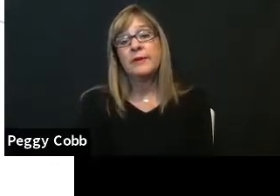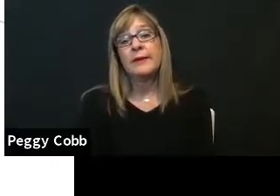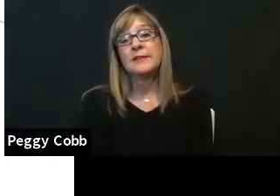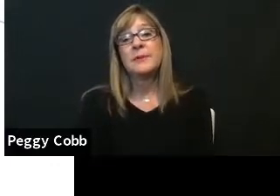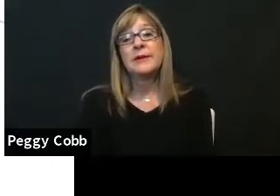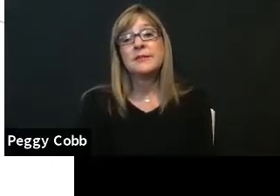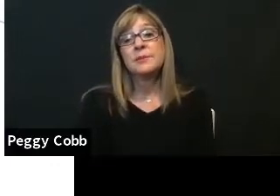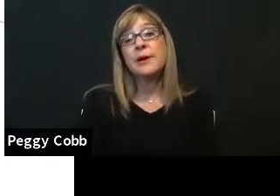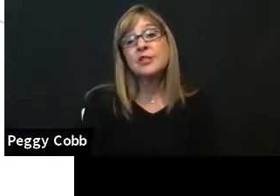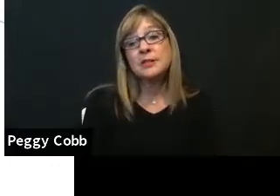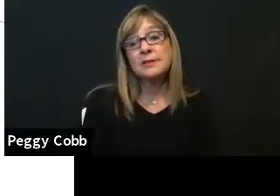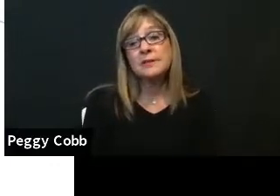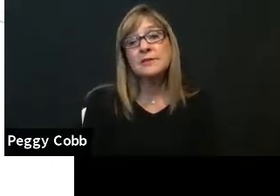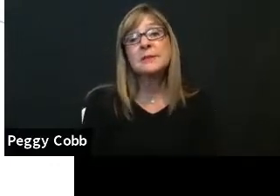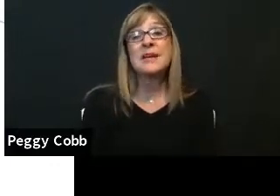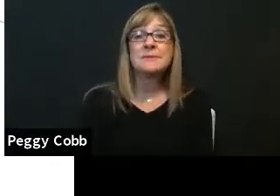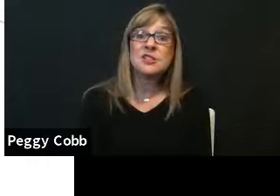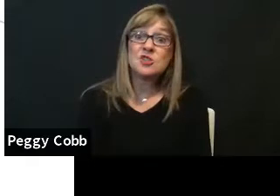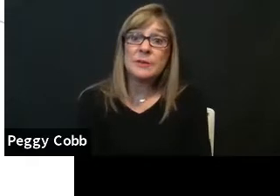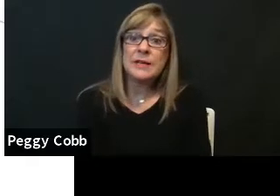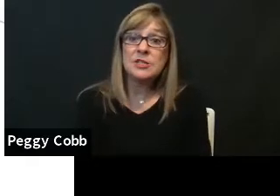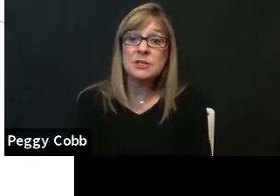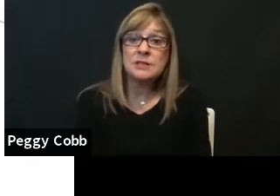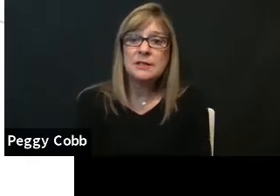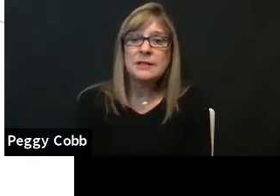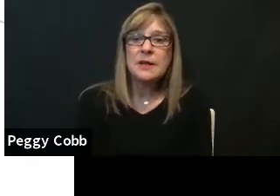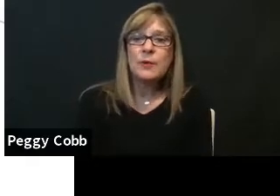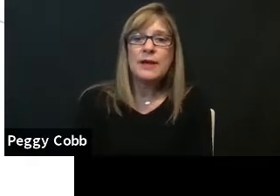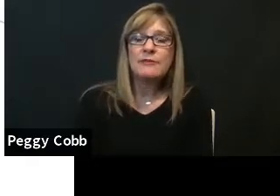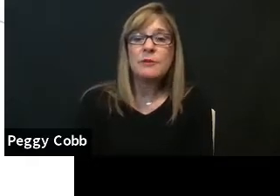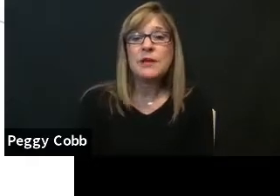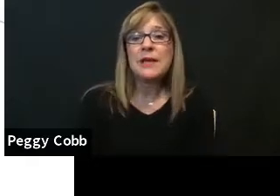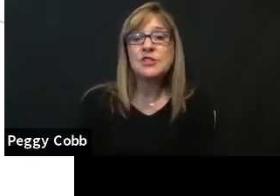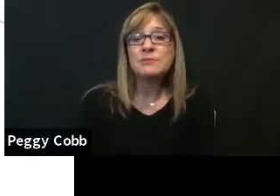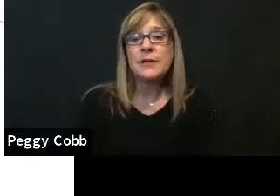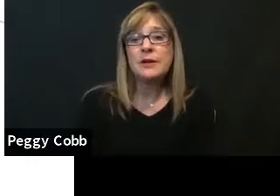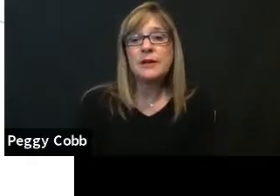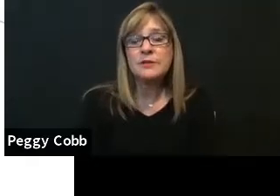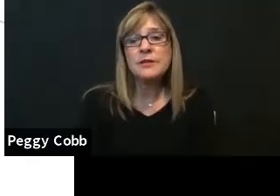they experience oppression or sometimes discrimination and we have communication barriers.